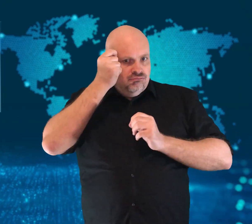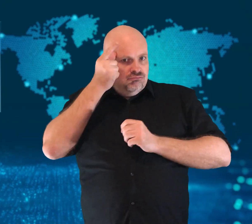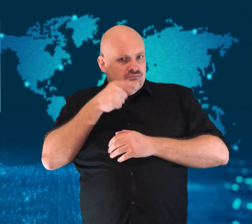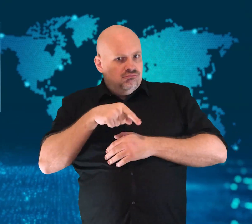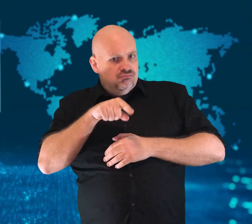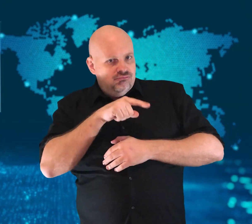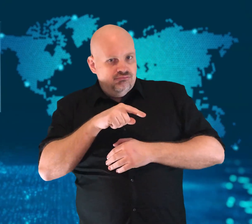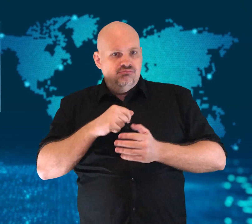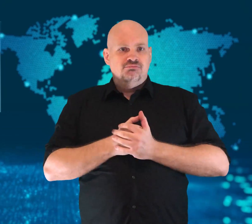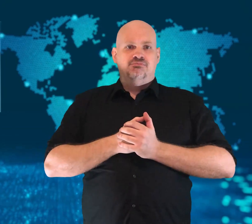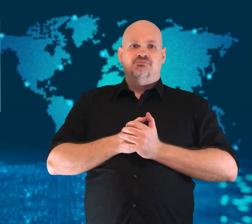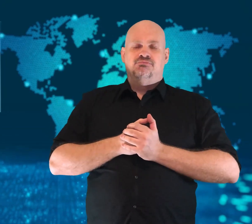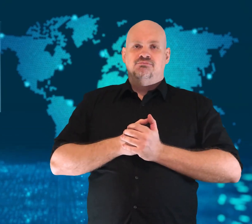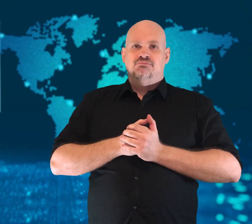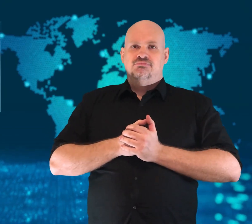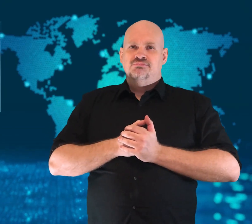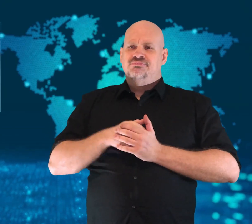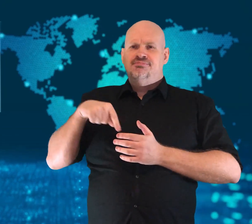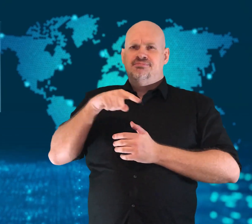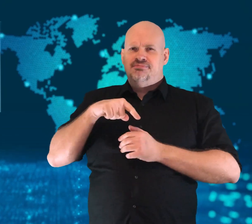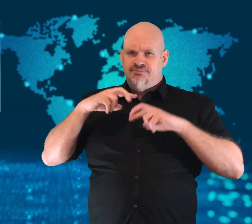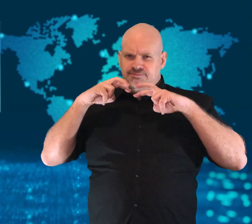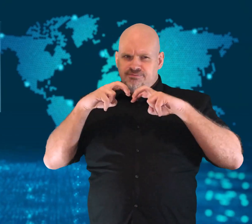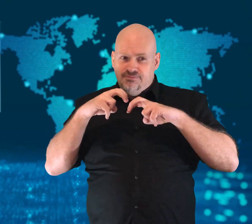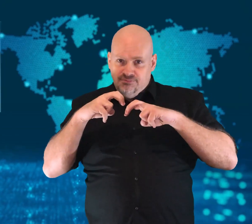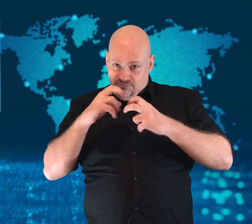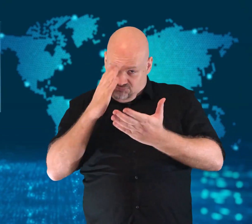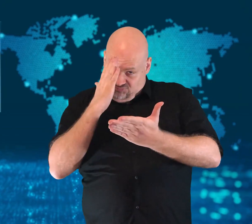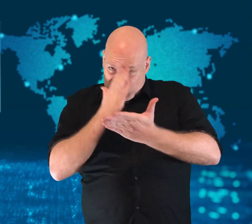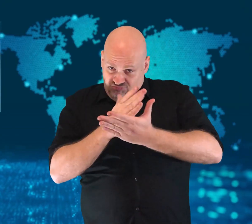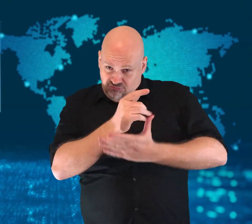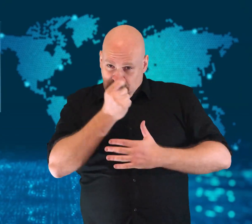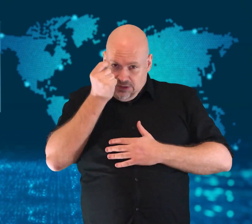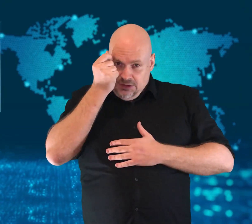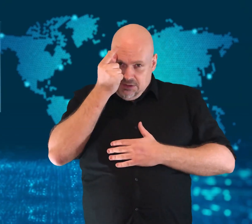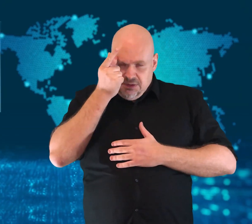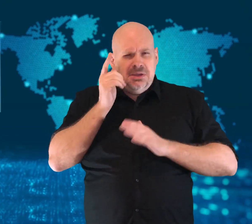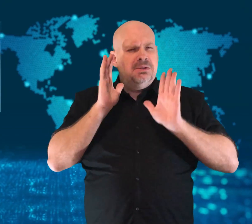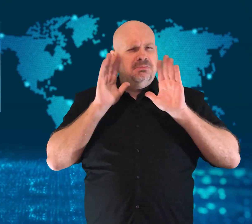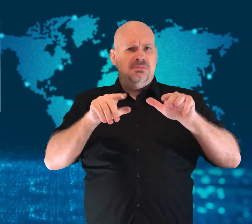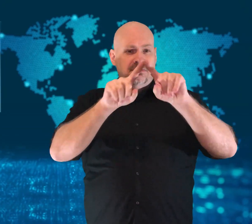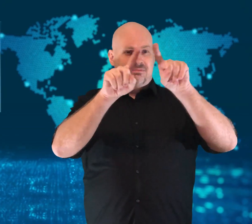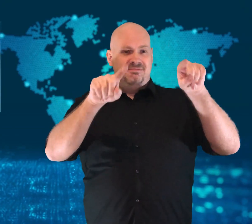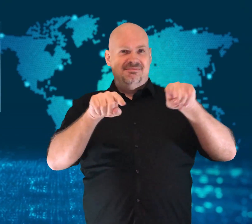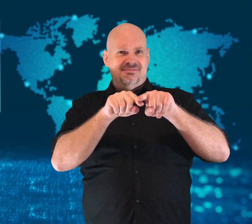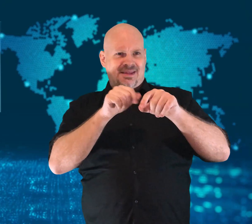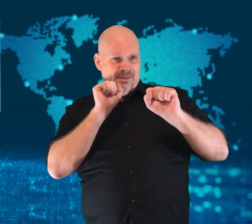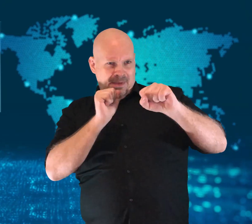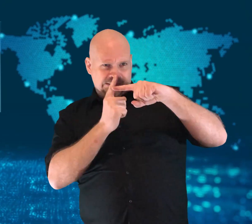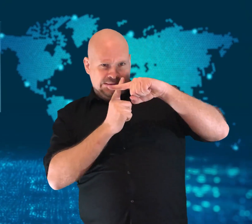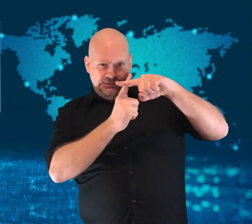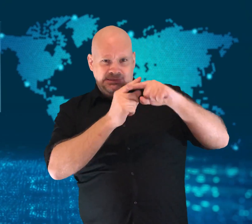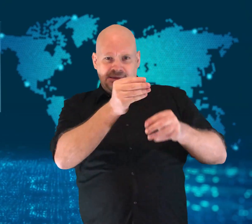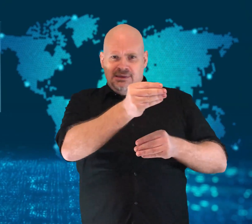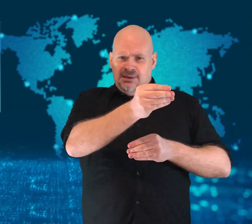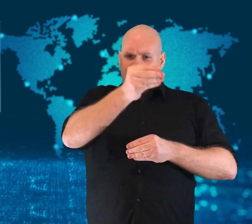the scientists moved the pink board to a different position,